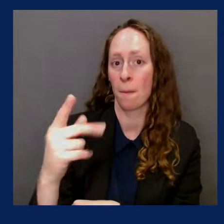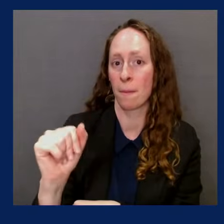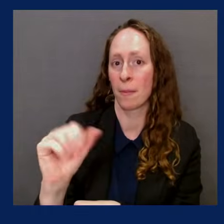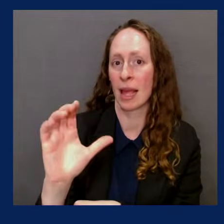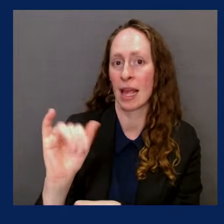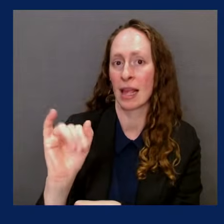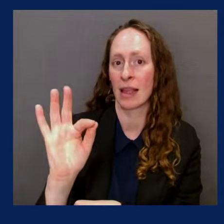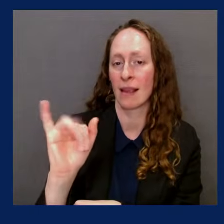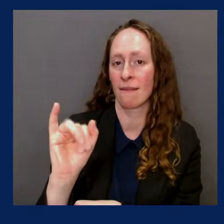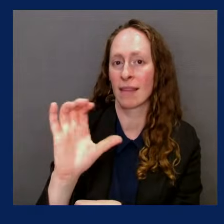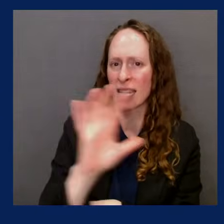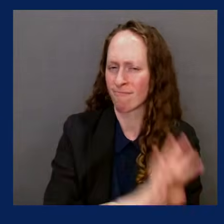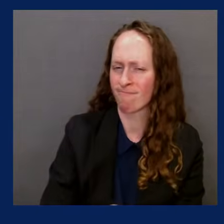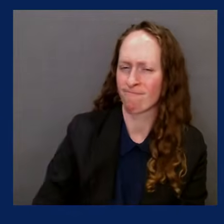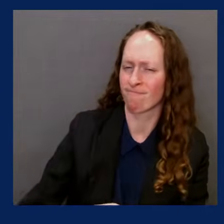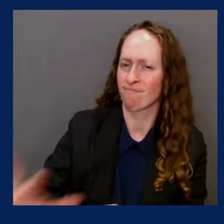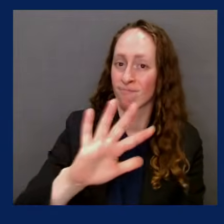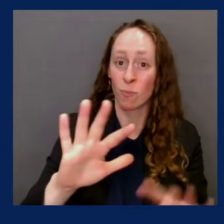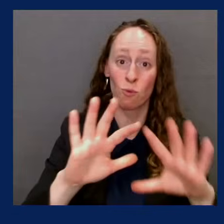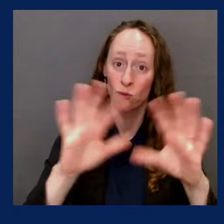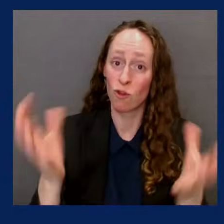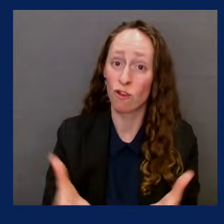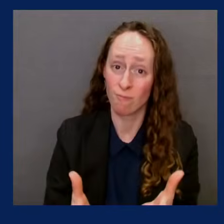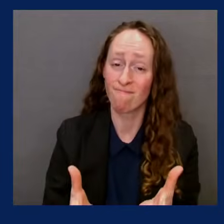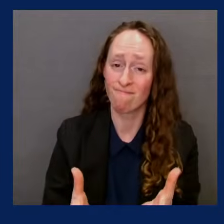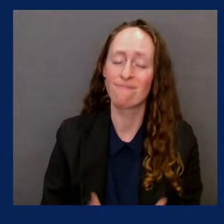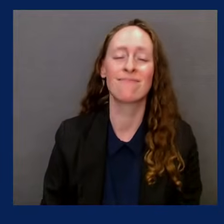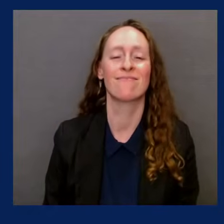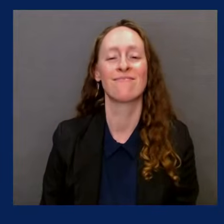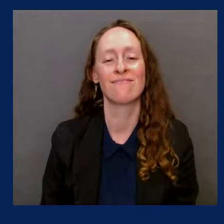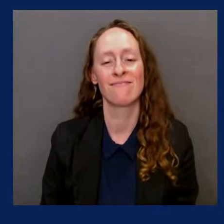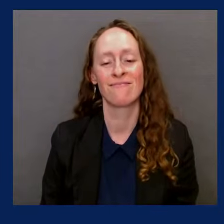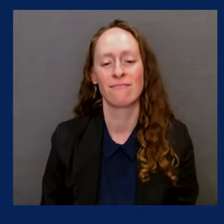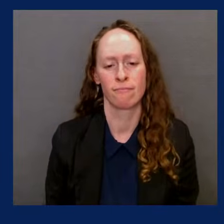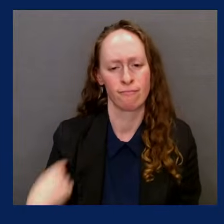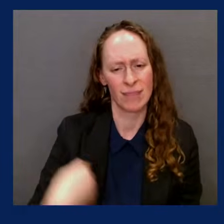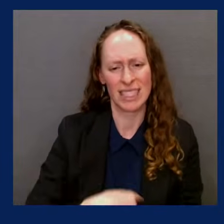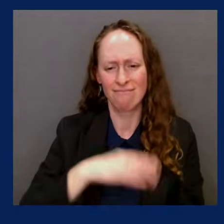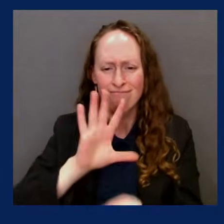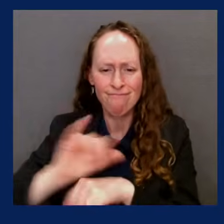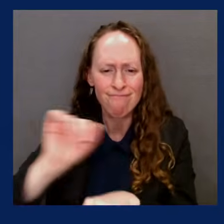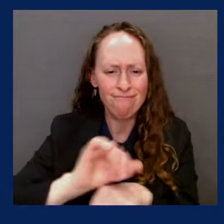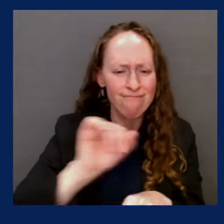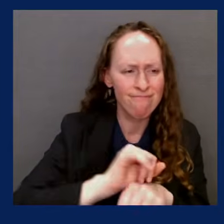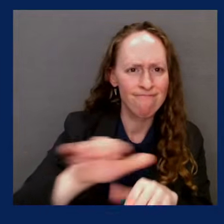to ensure the Indo-Pacific remains free, open, prosperous, and secure.